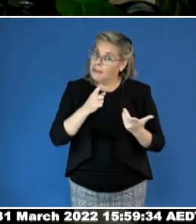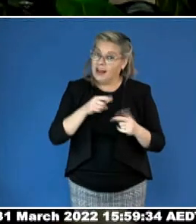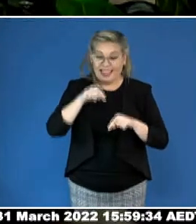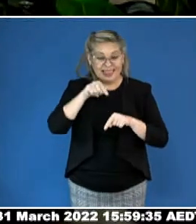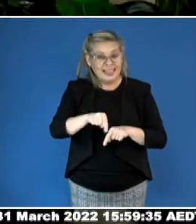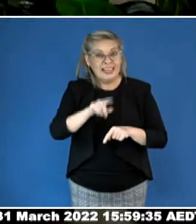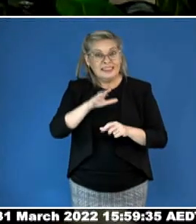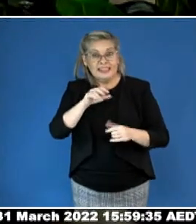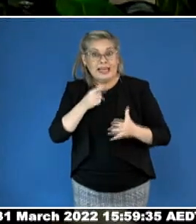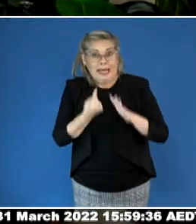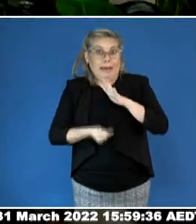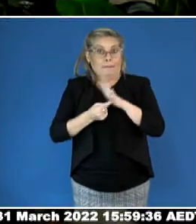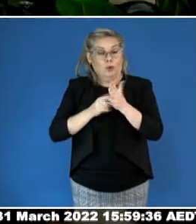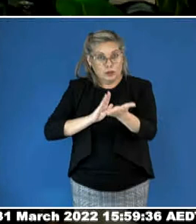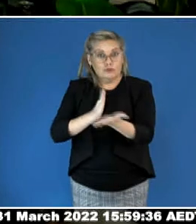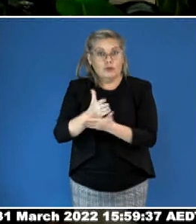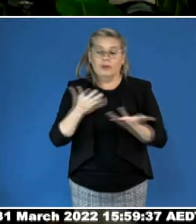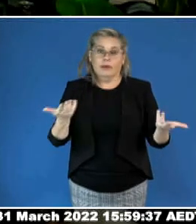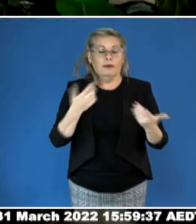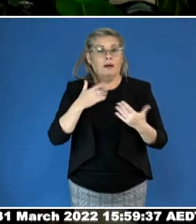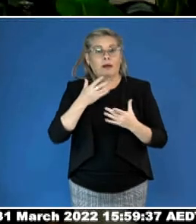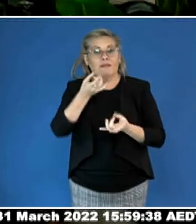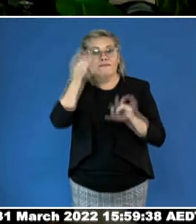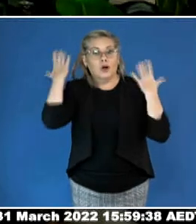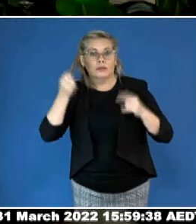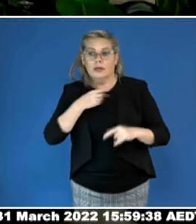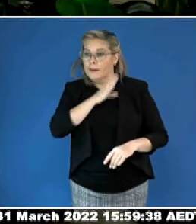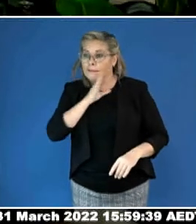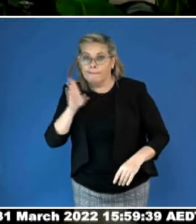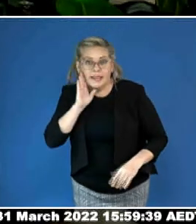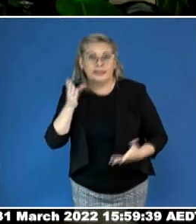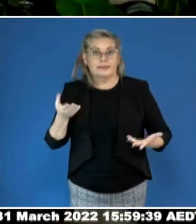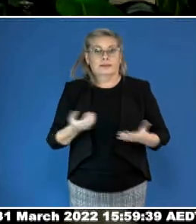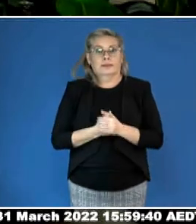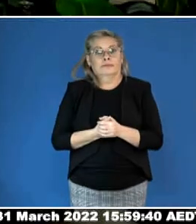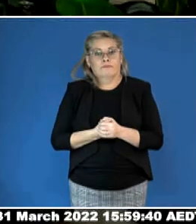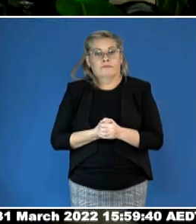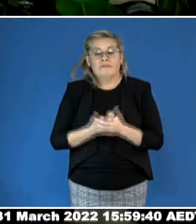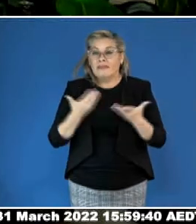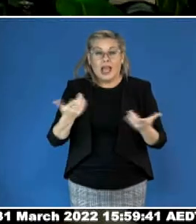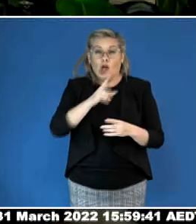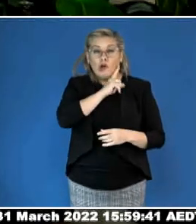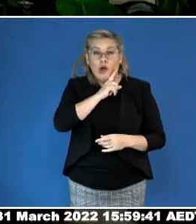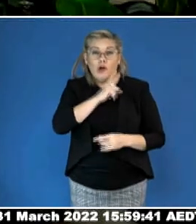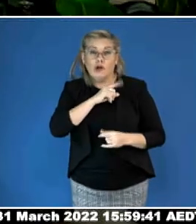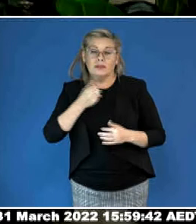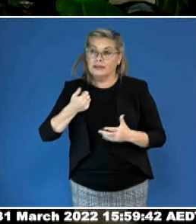autism looks like, the gender bias of standard diagnostic tools and the way girls are socialised and viewed in our society.